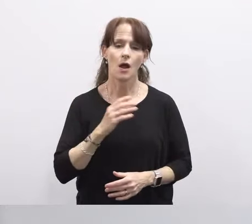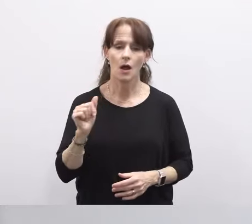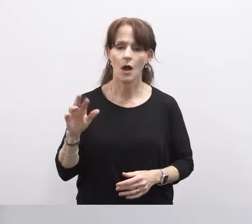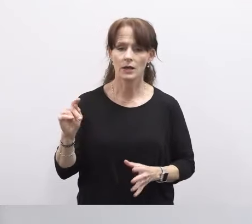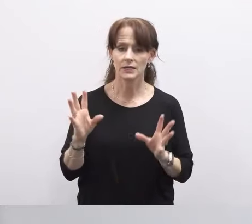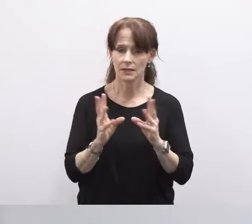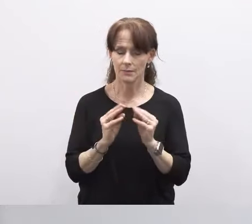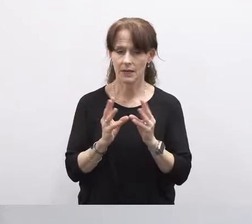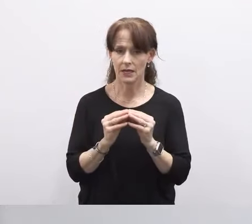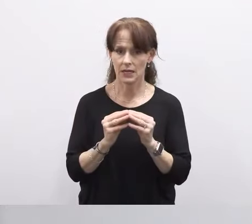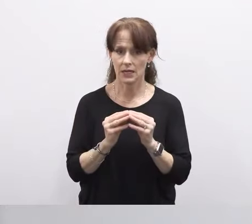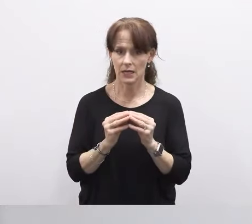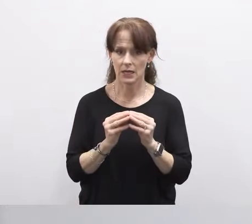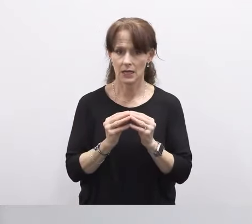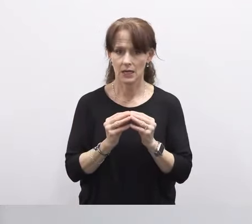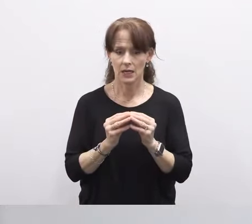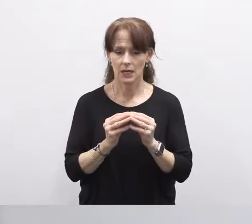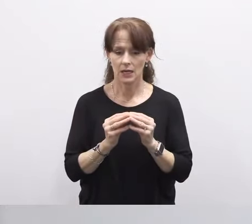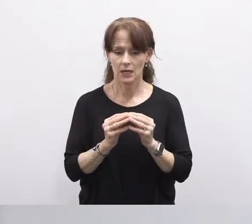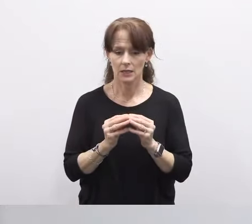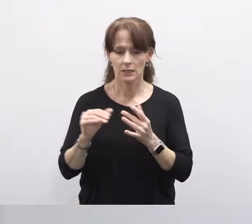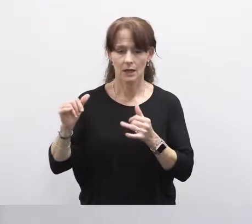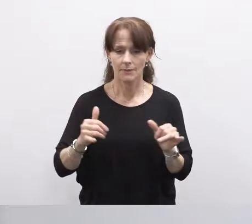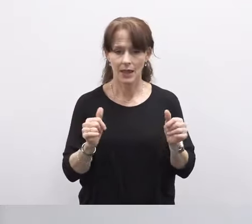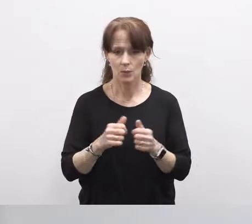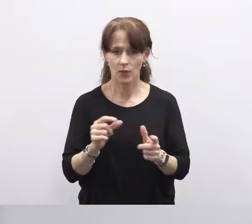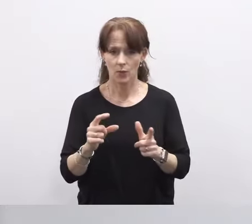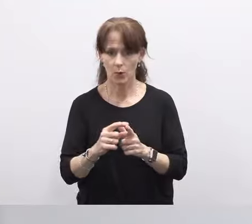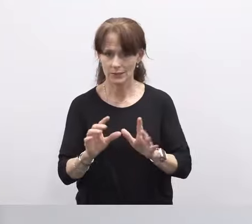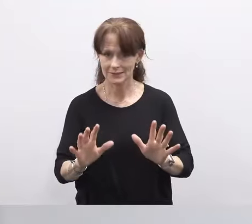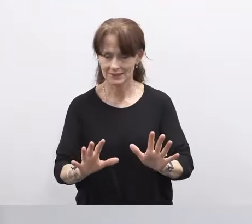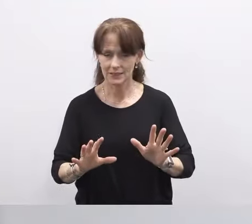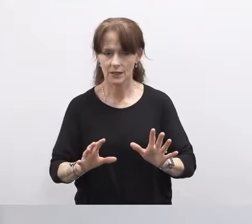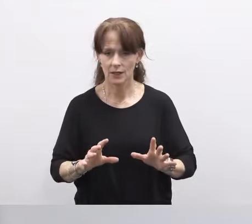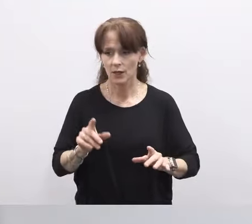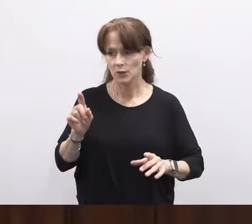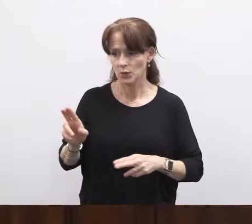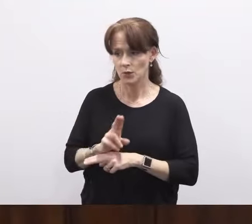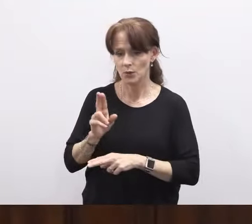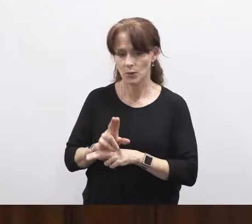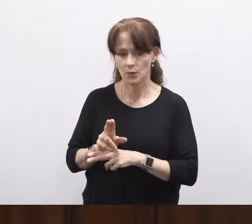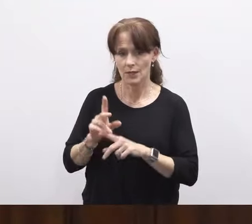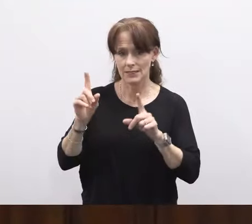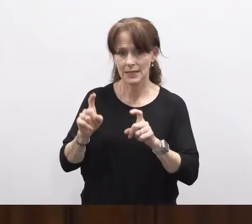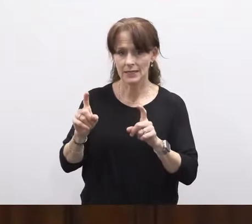I'm gonna do a little play with words here. You used the word tested, right?